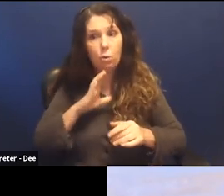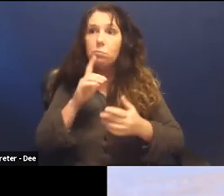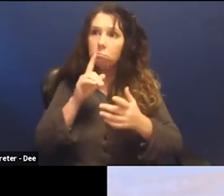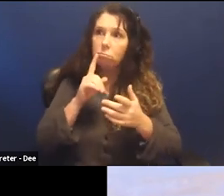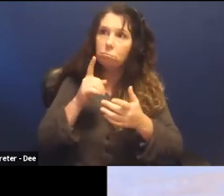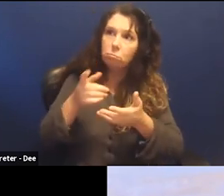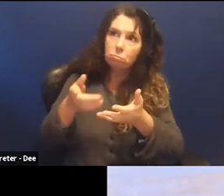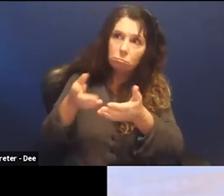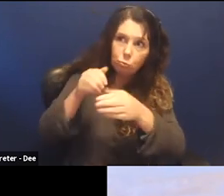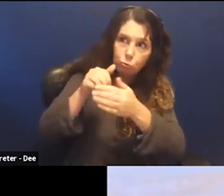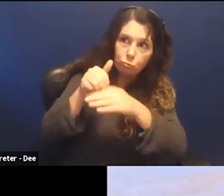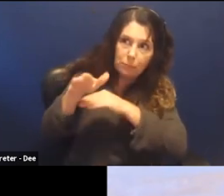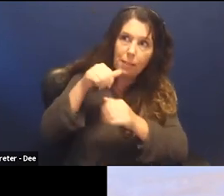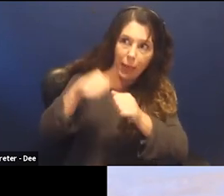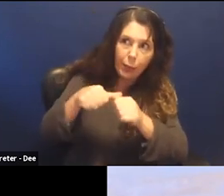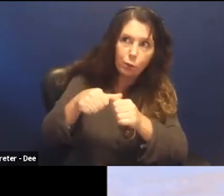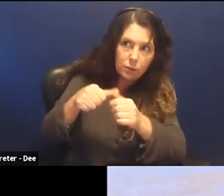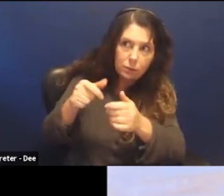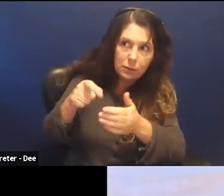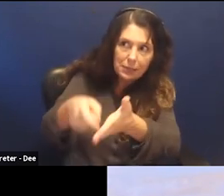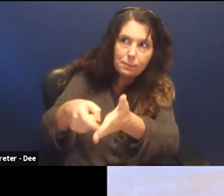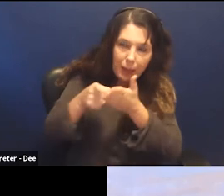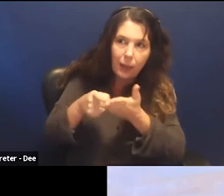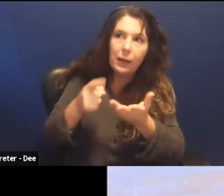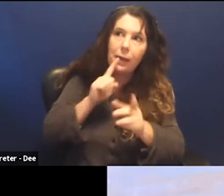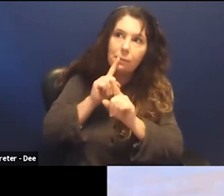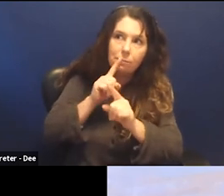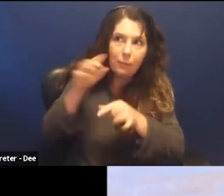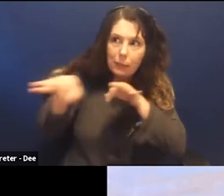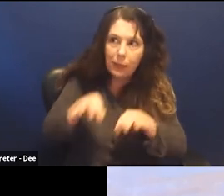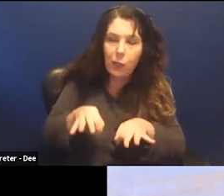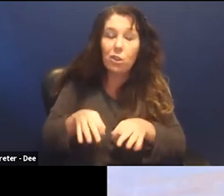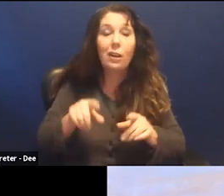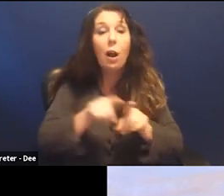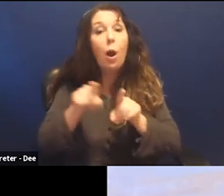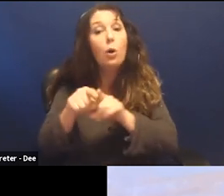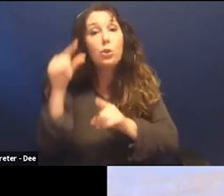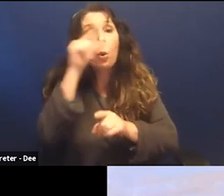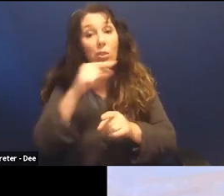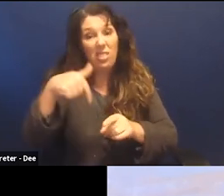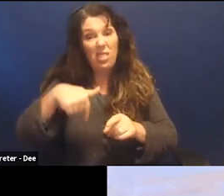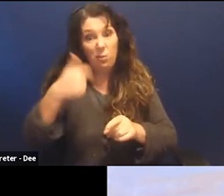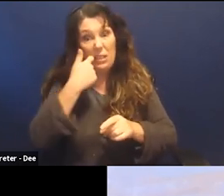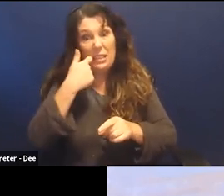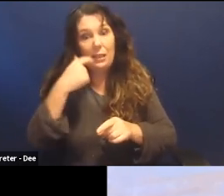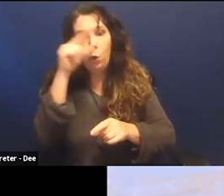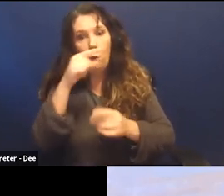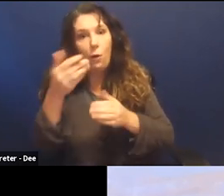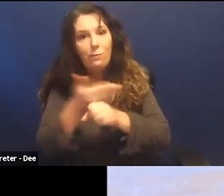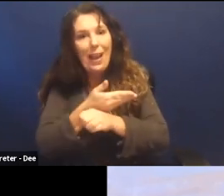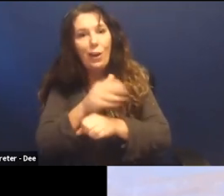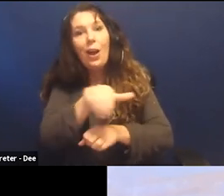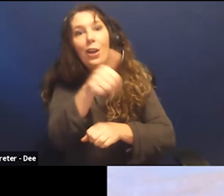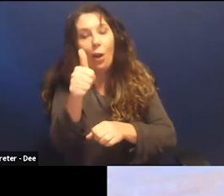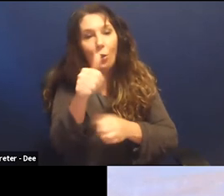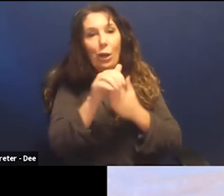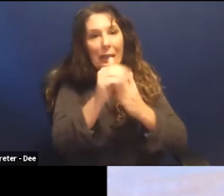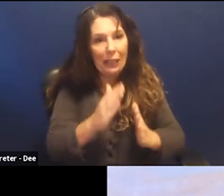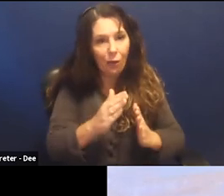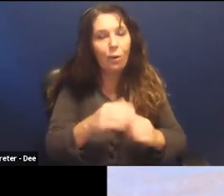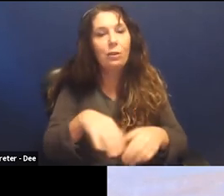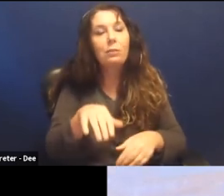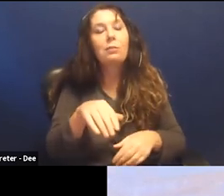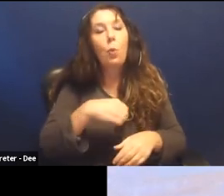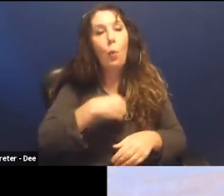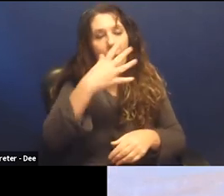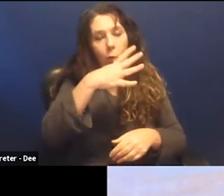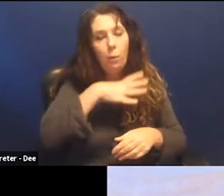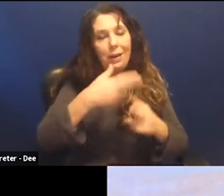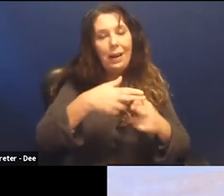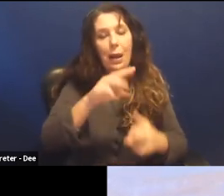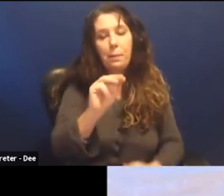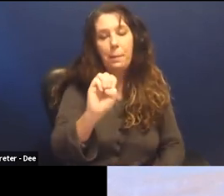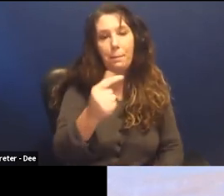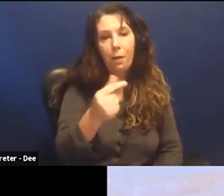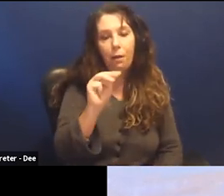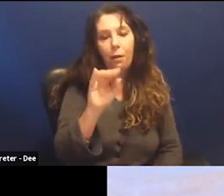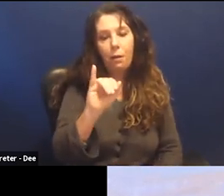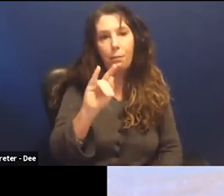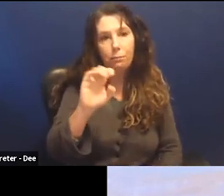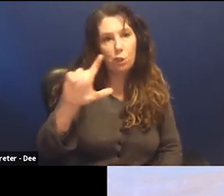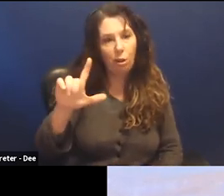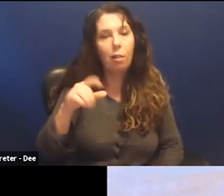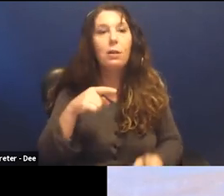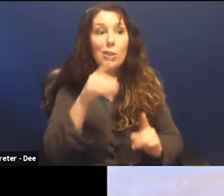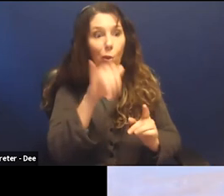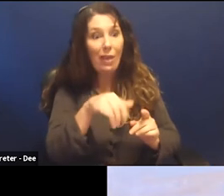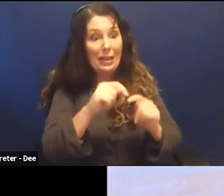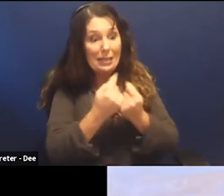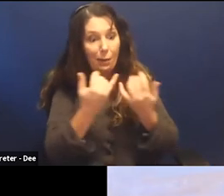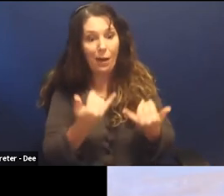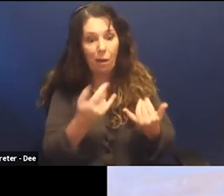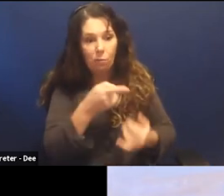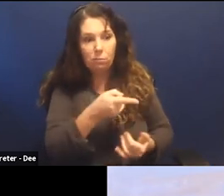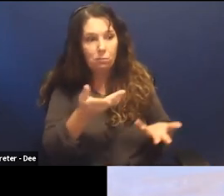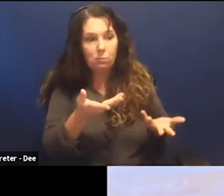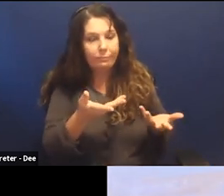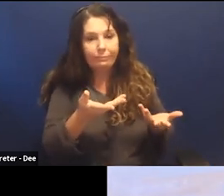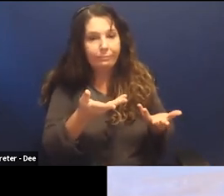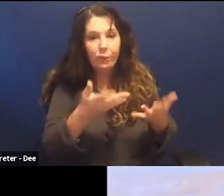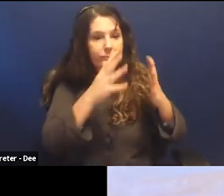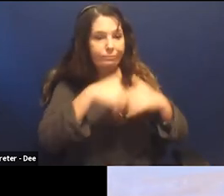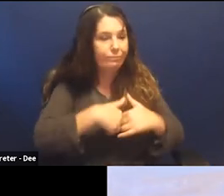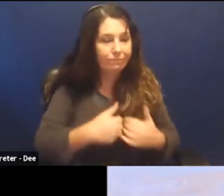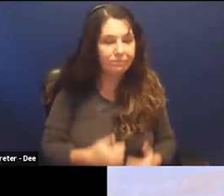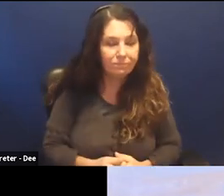But there's still not an answer and in fact just this past week, Google fired the call of the other co lead of this same group, Meg Mitchell who's a white woman, and she is that to that team has not been sort of dismantled.